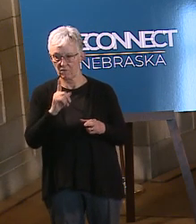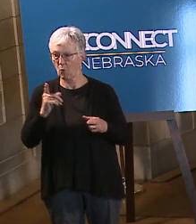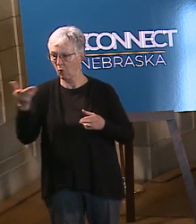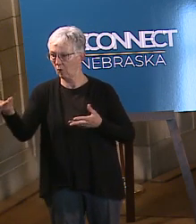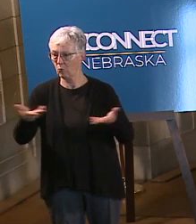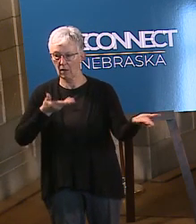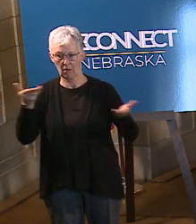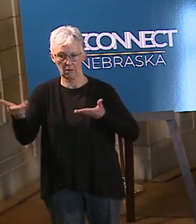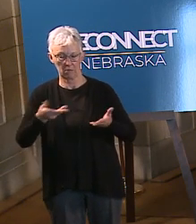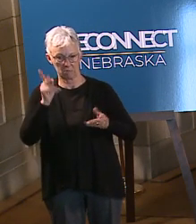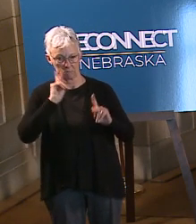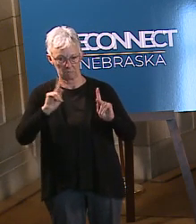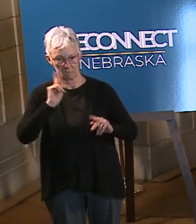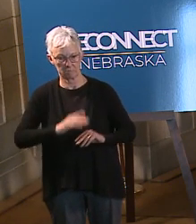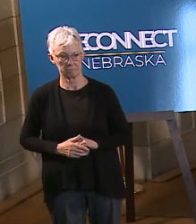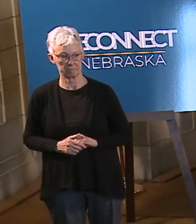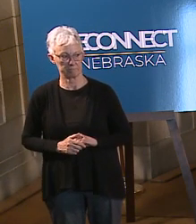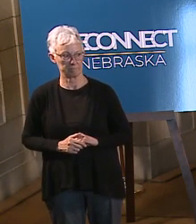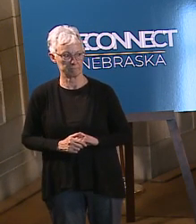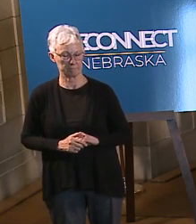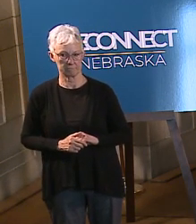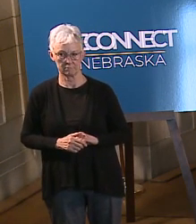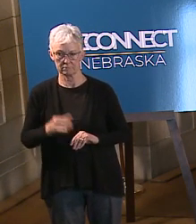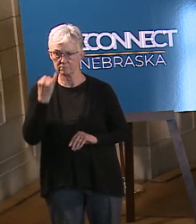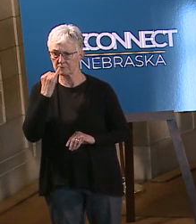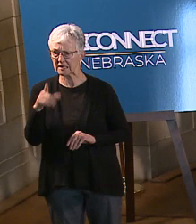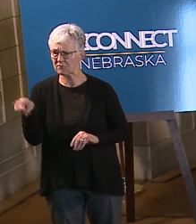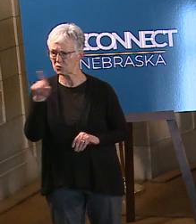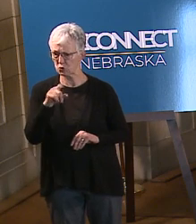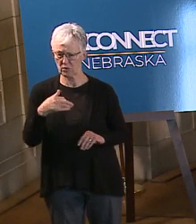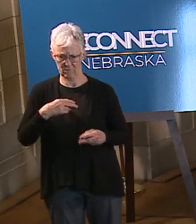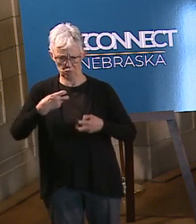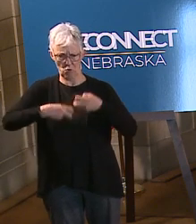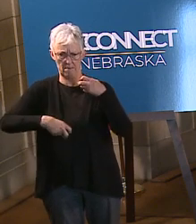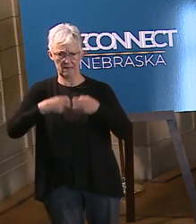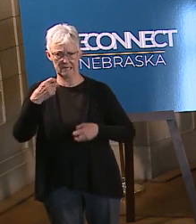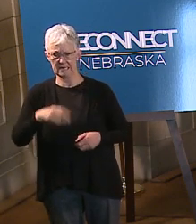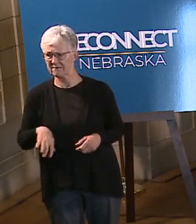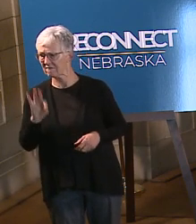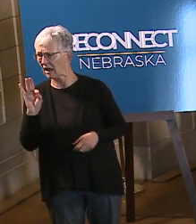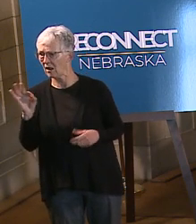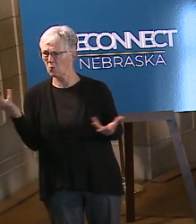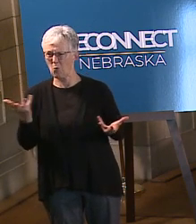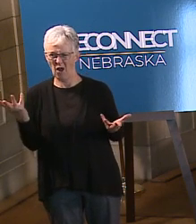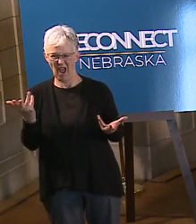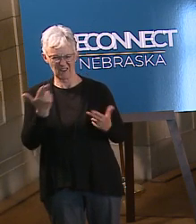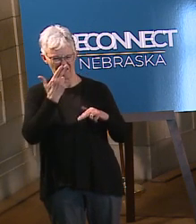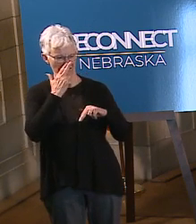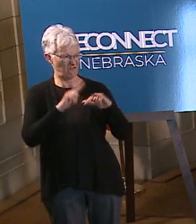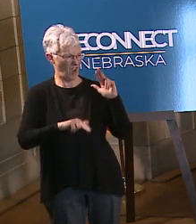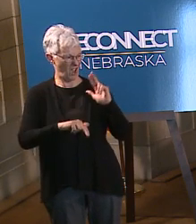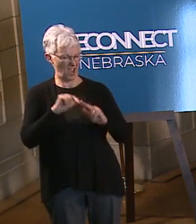ALL THOSE PLACES ARE NOW OPENING